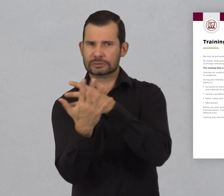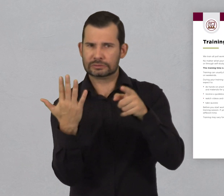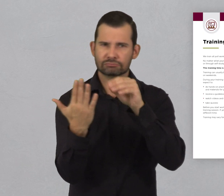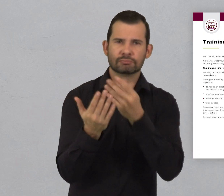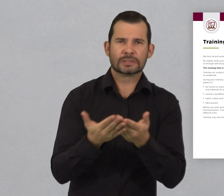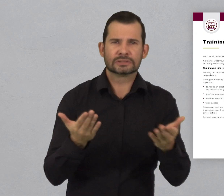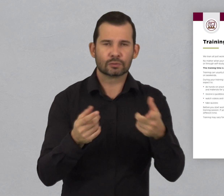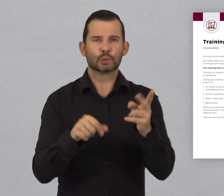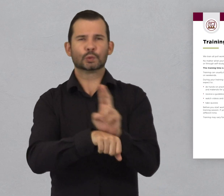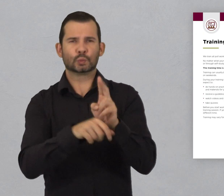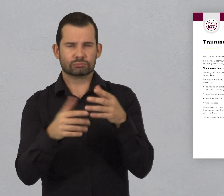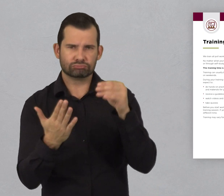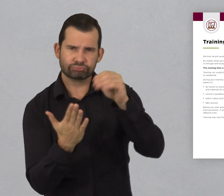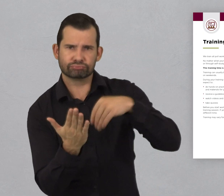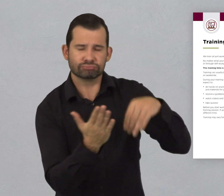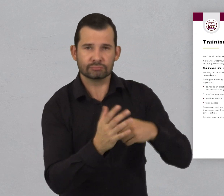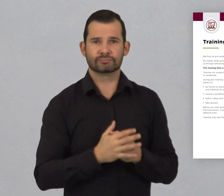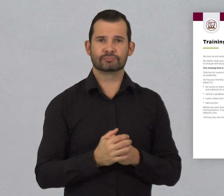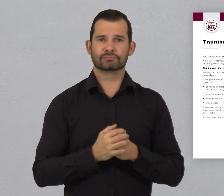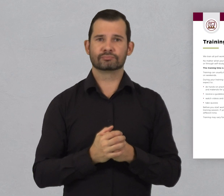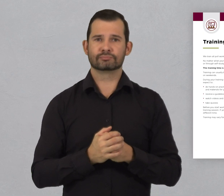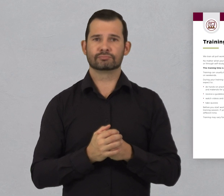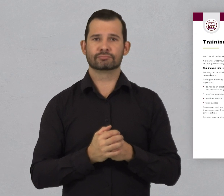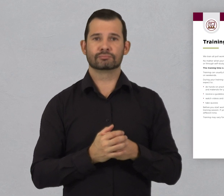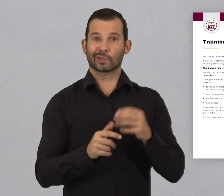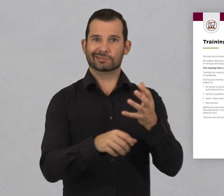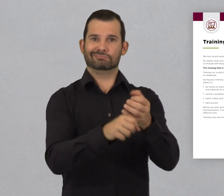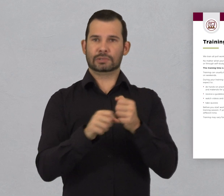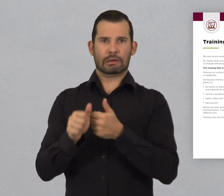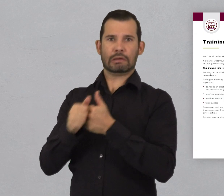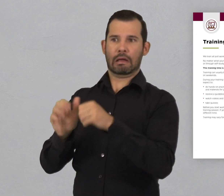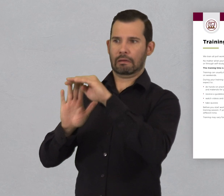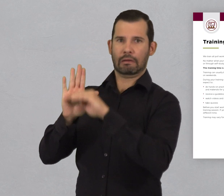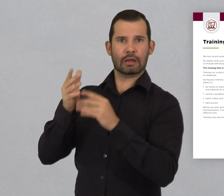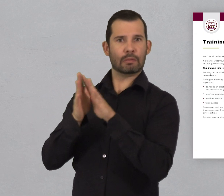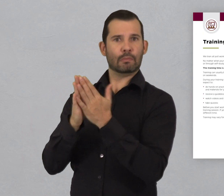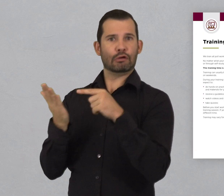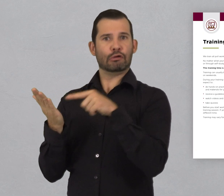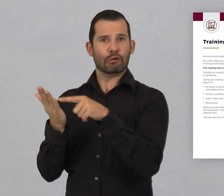worksheets and materials for you to use) · receive a guidebook, which includes all